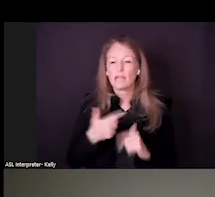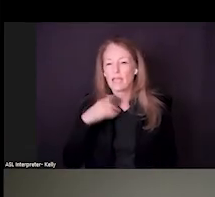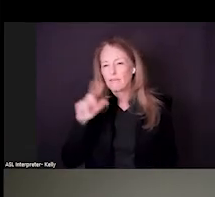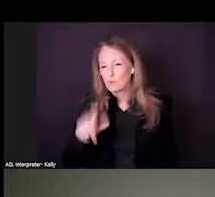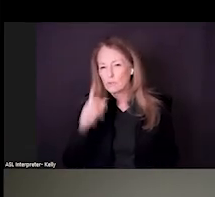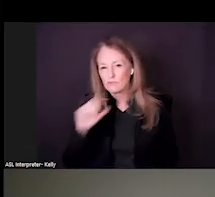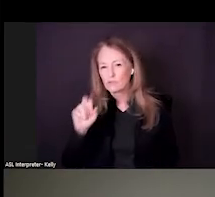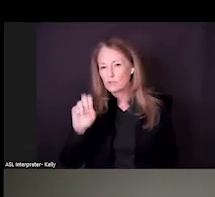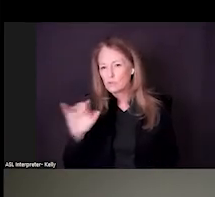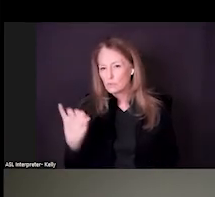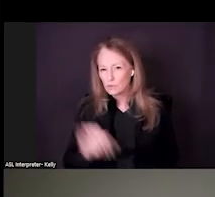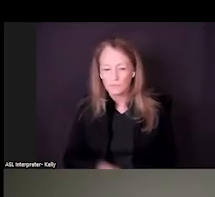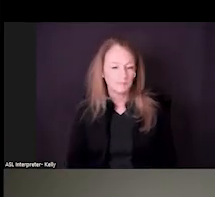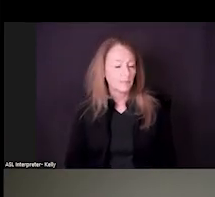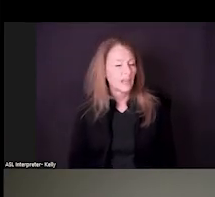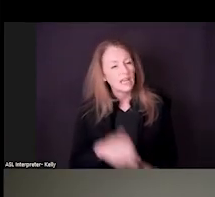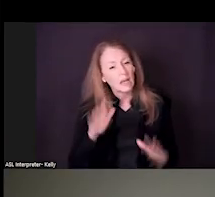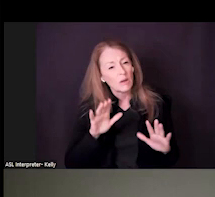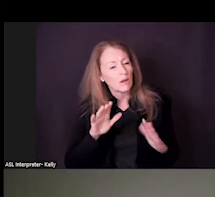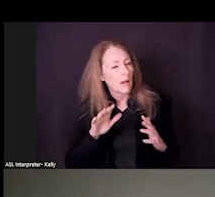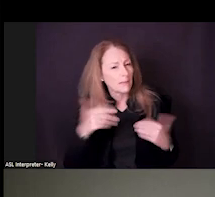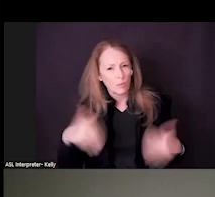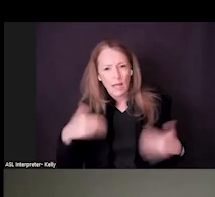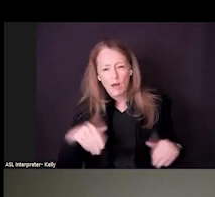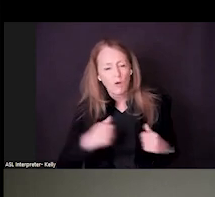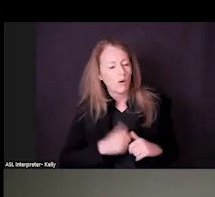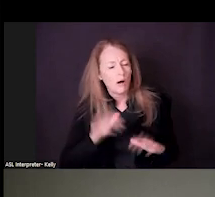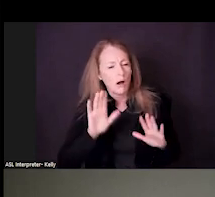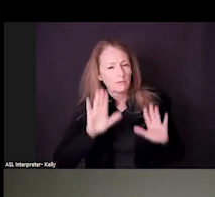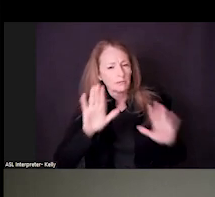IT WAS SUCH A GREAT ARTICLE. I PUT SOME OF THE POINTS IN THE